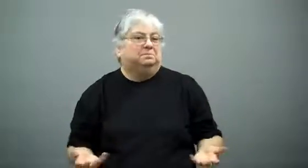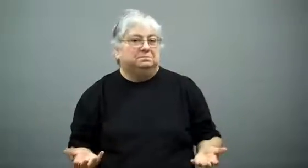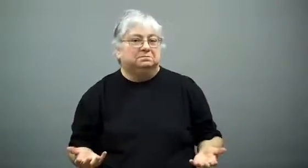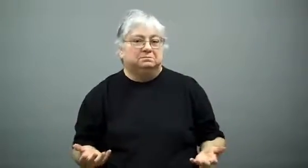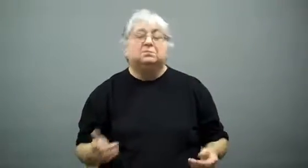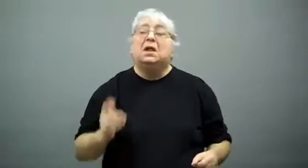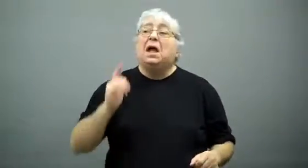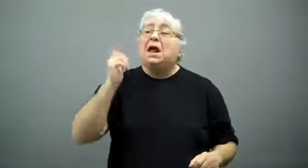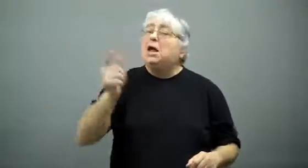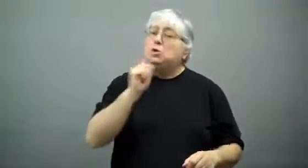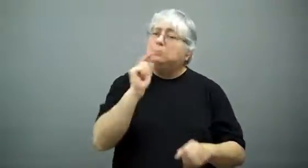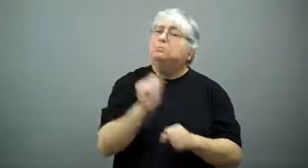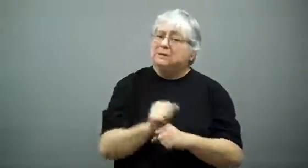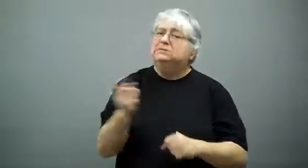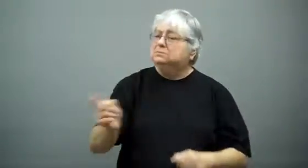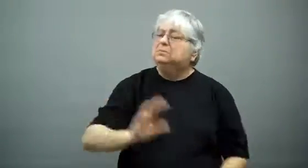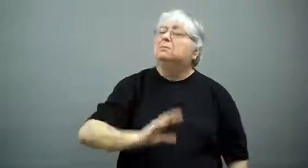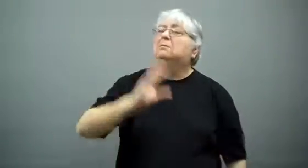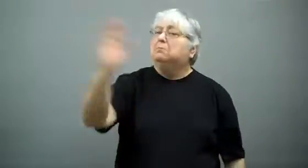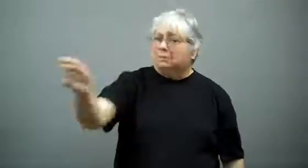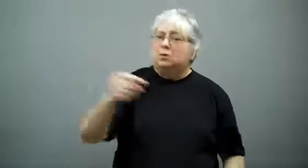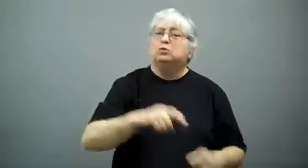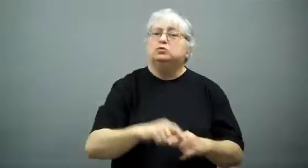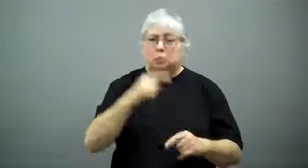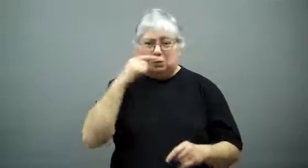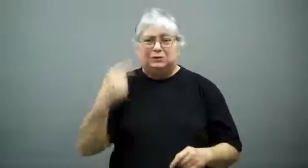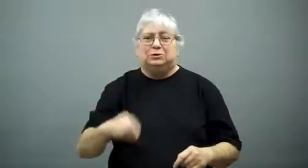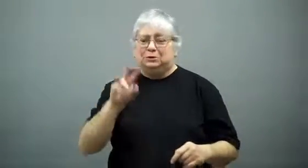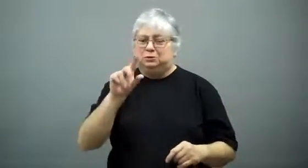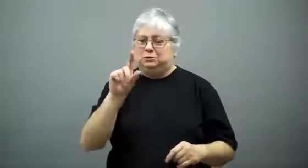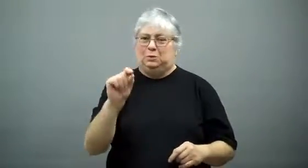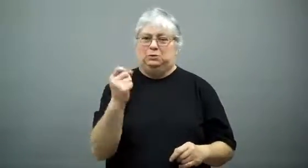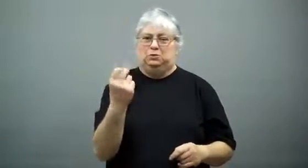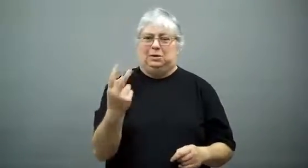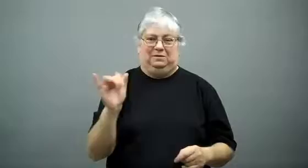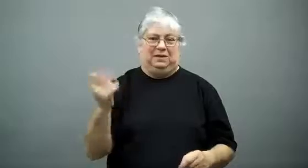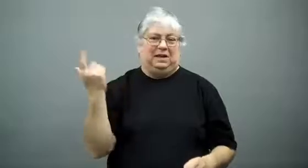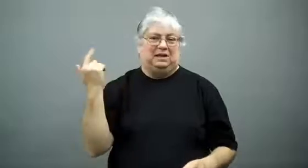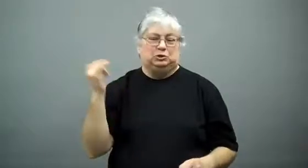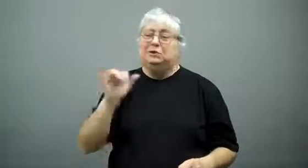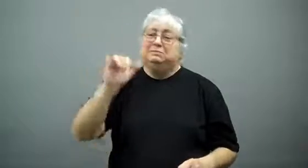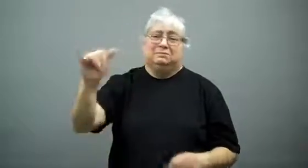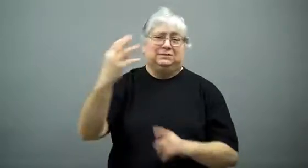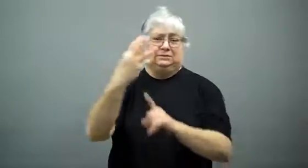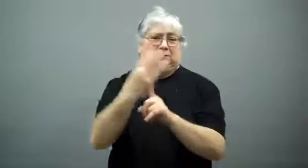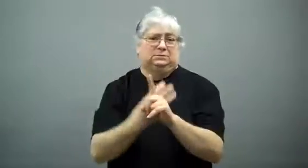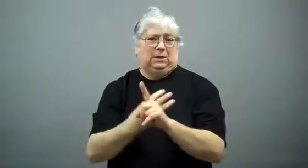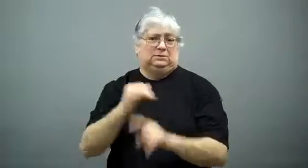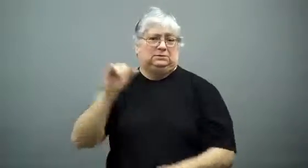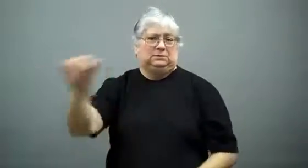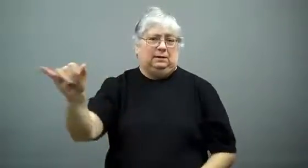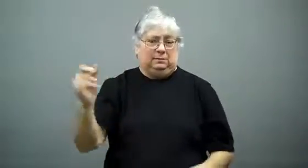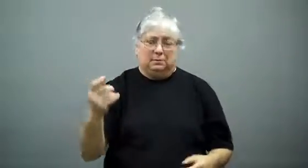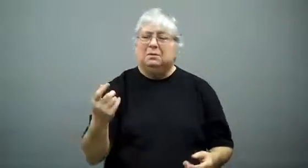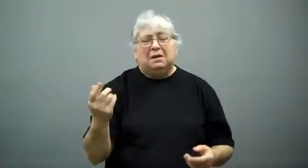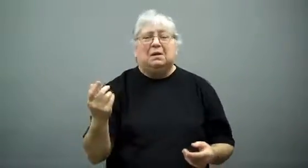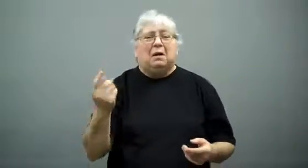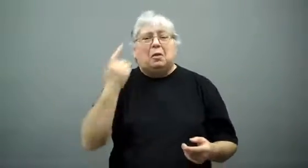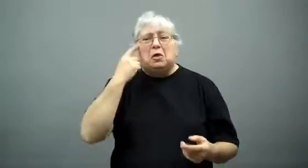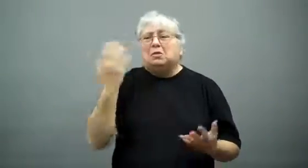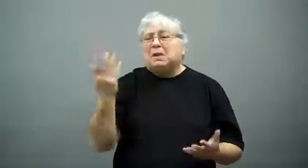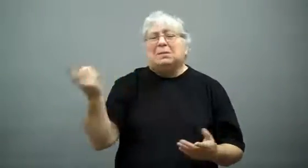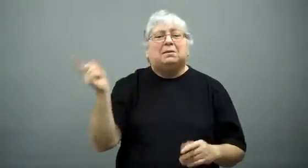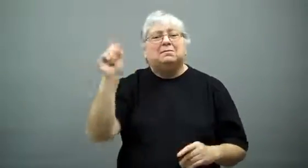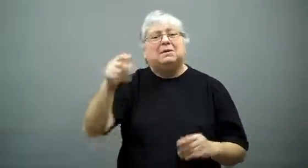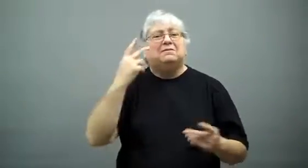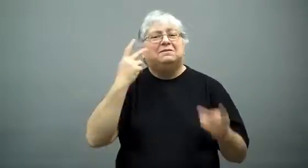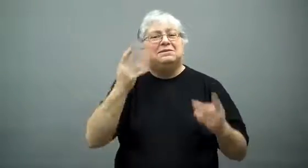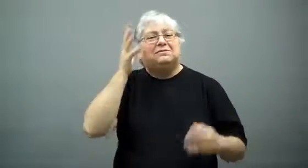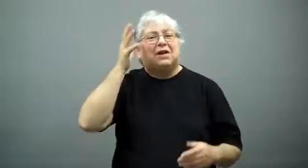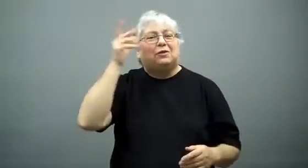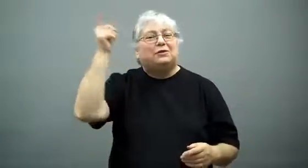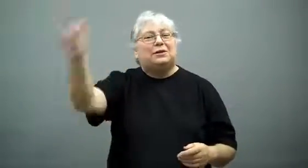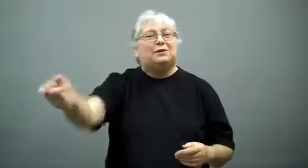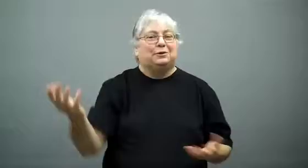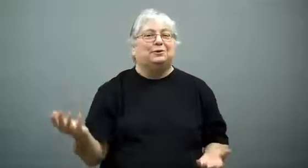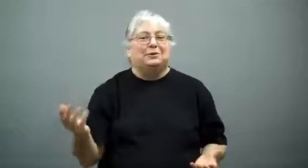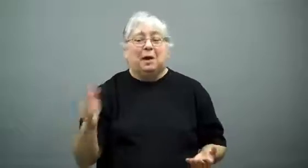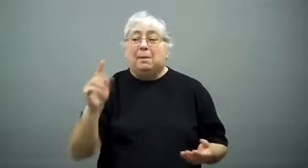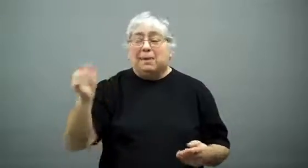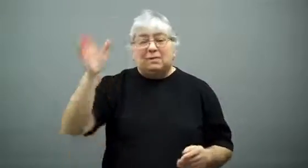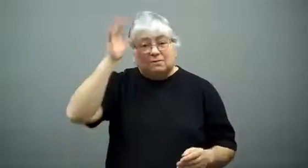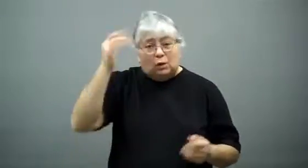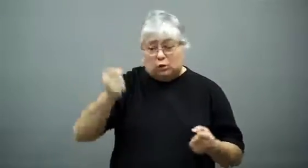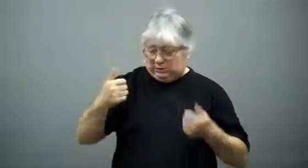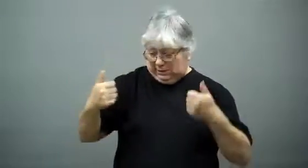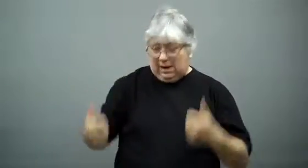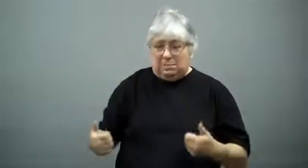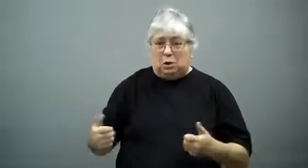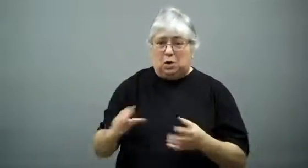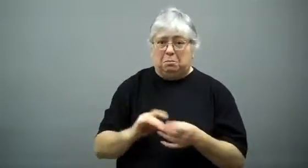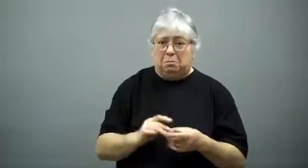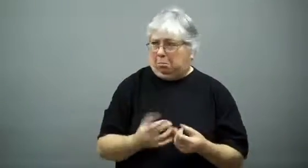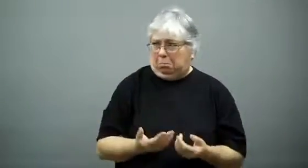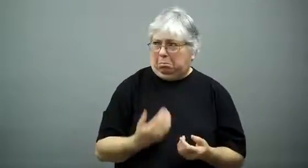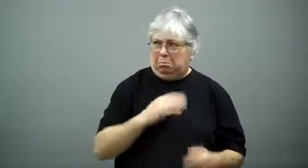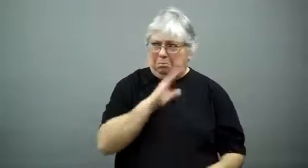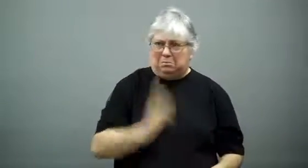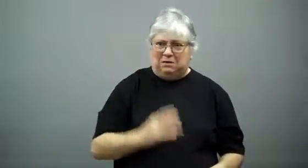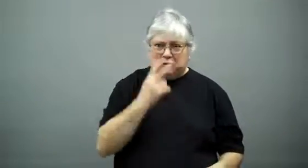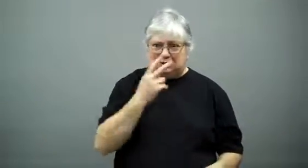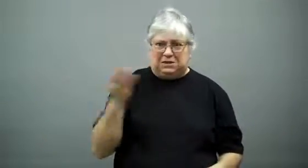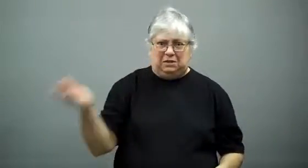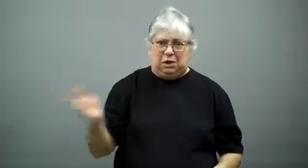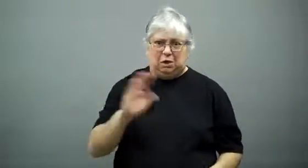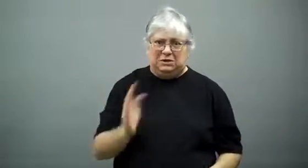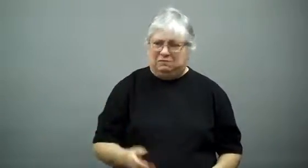He then stayed 6 months in Russia in 2012.